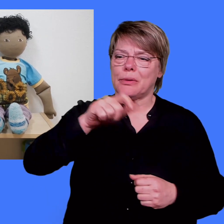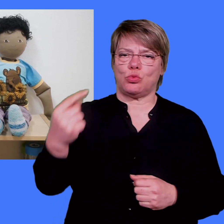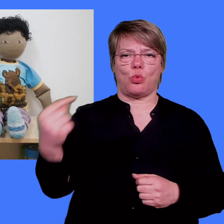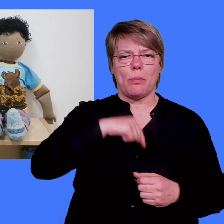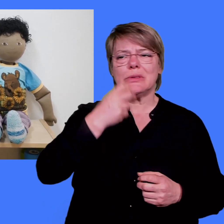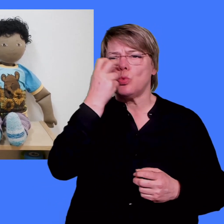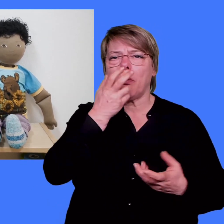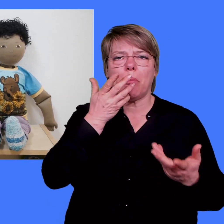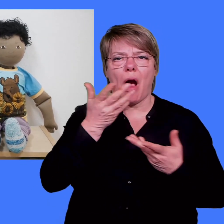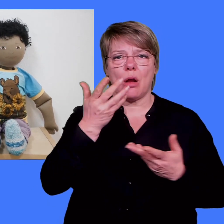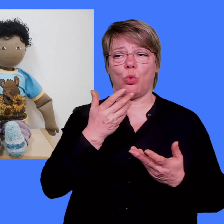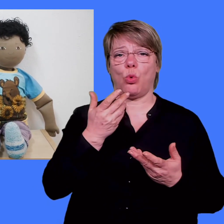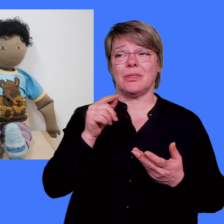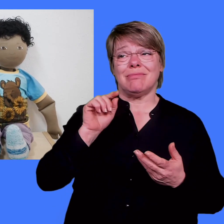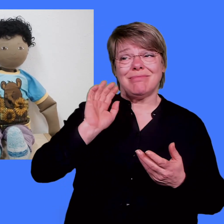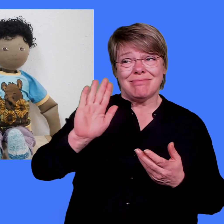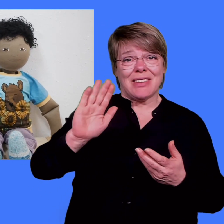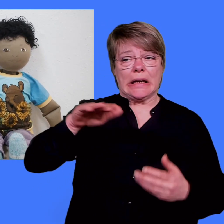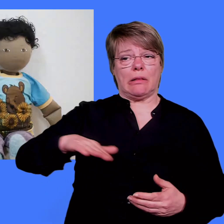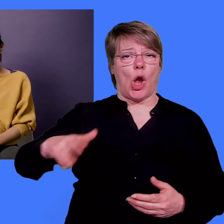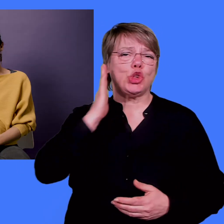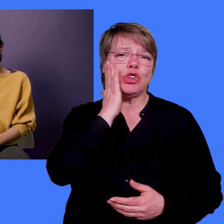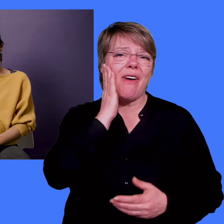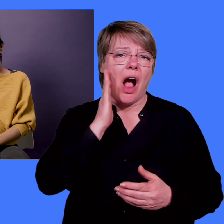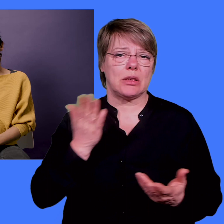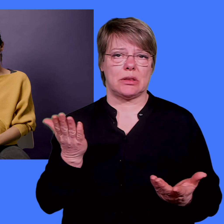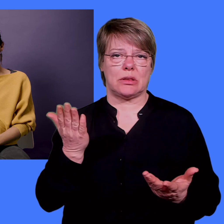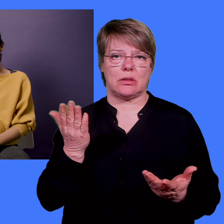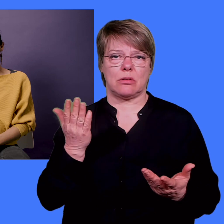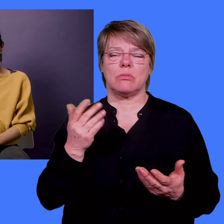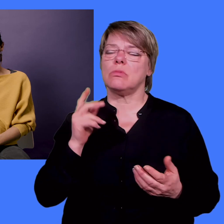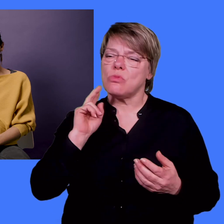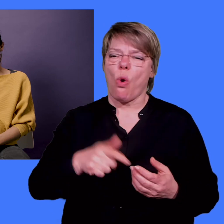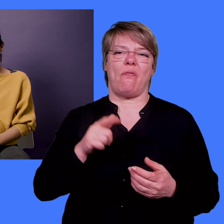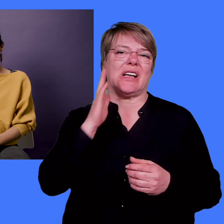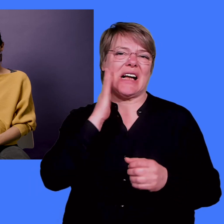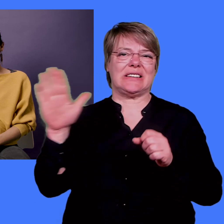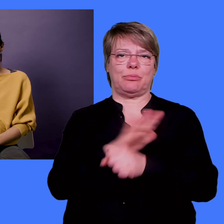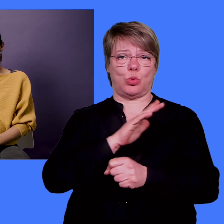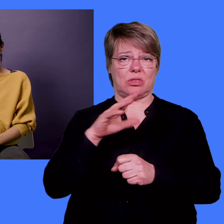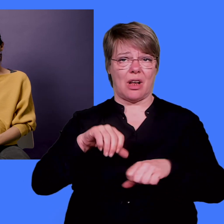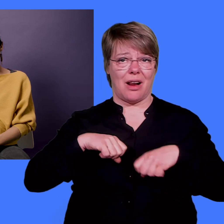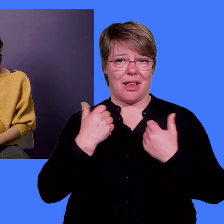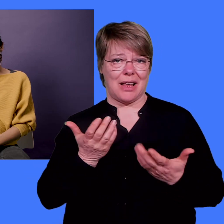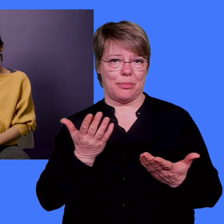these children often experience in the context of school or daycare center that they are addressed in a racist way